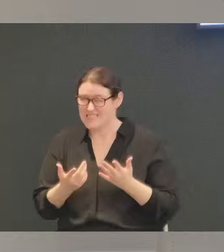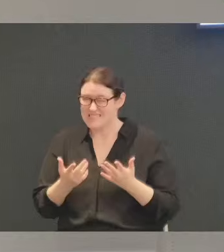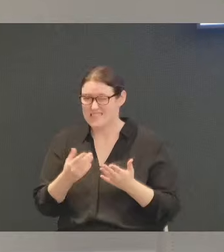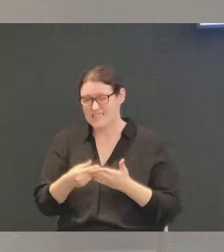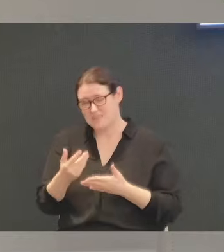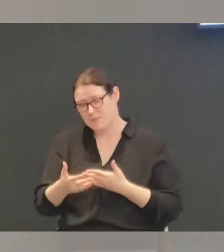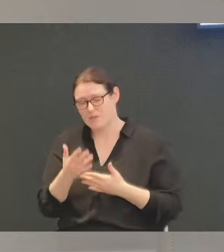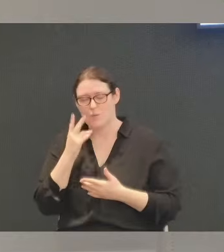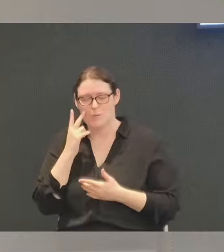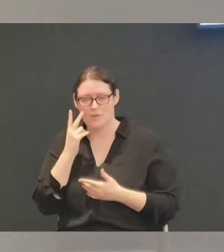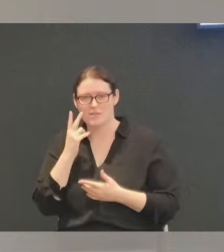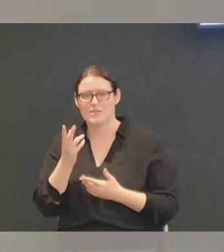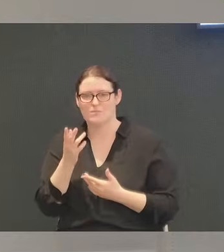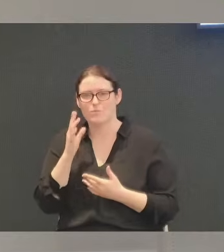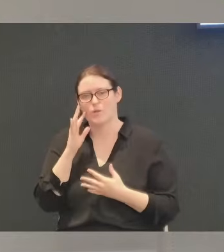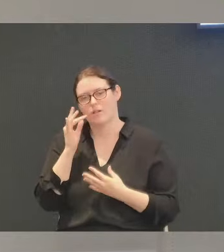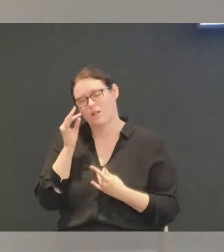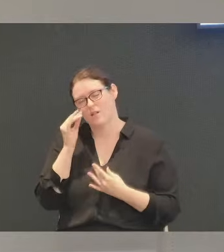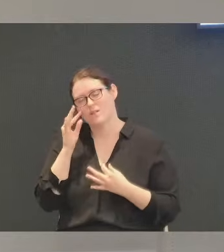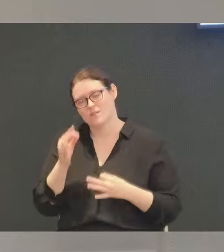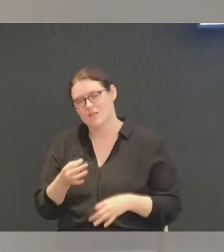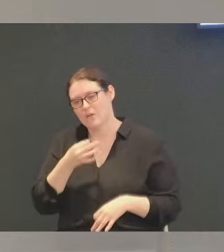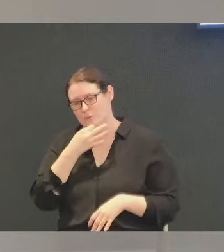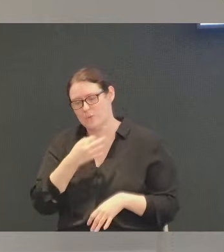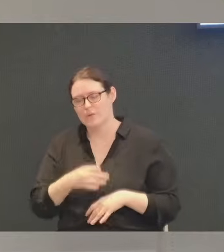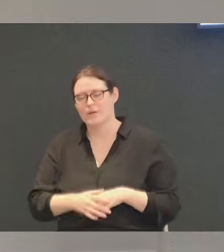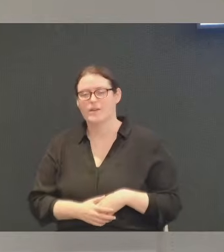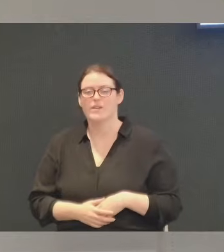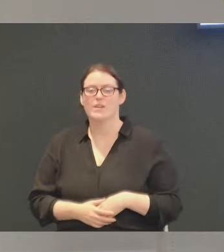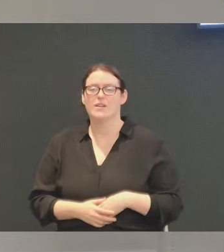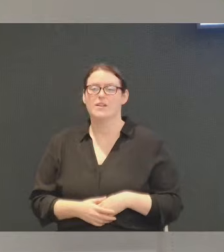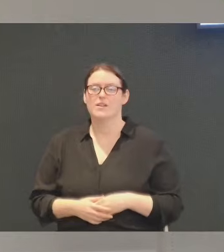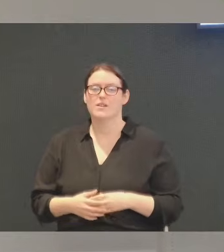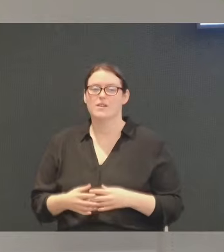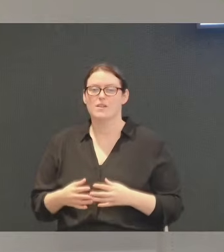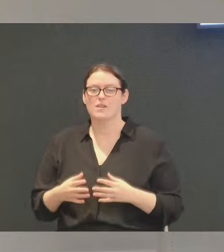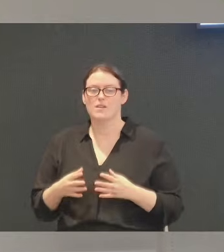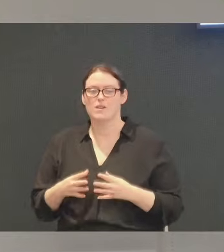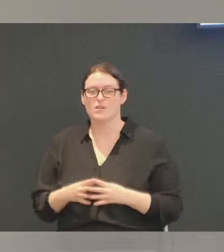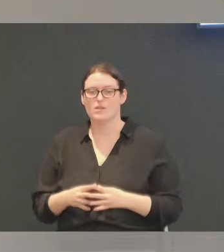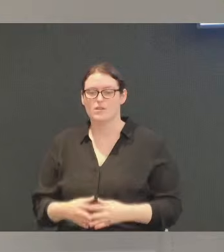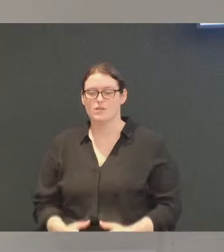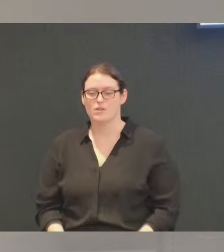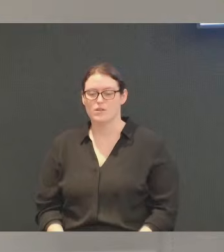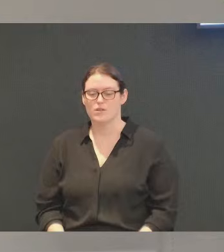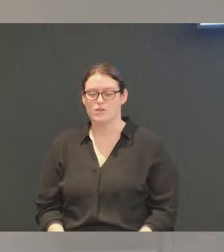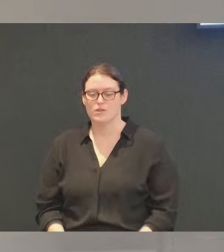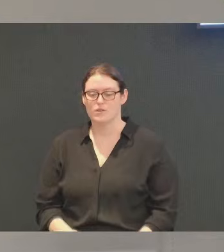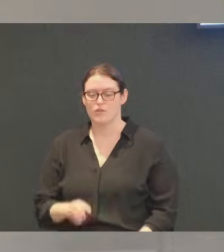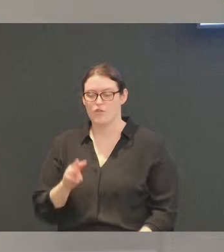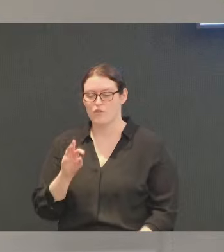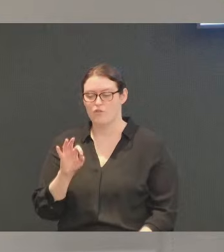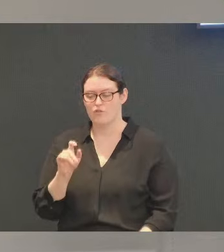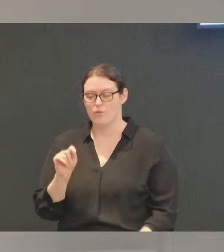we'll come to a conclusion I'm sure very quickly. the Fort Washington Way caps press conference that